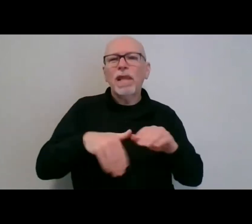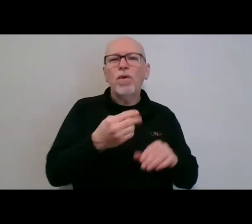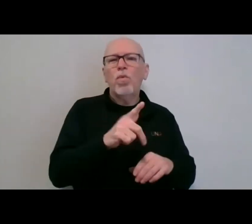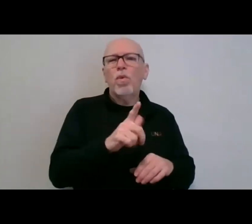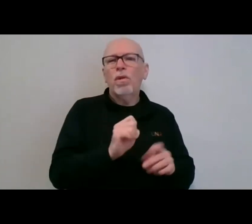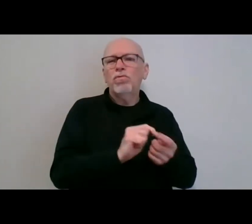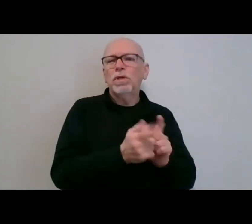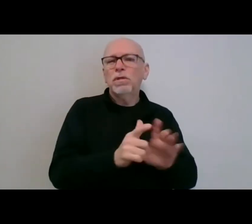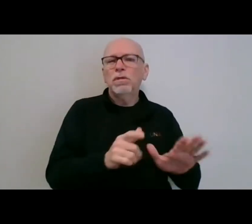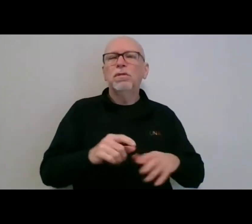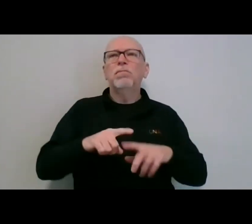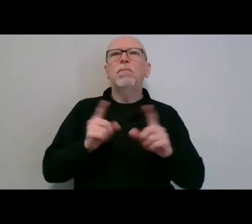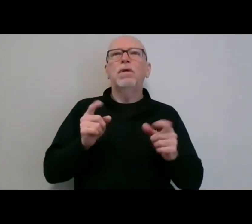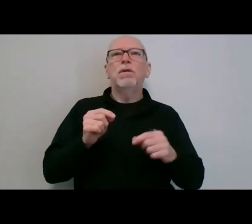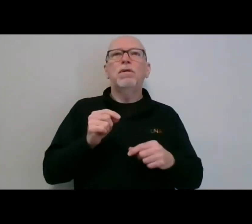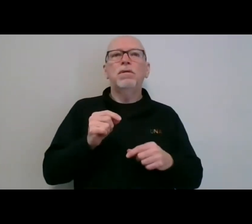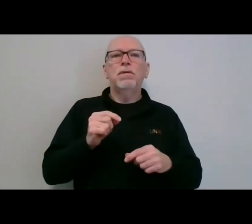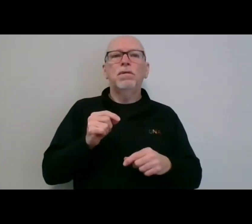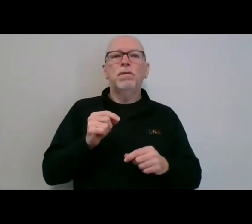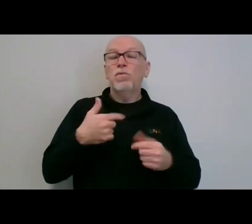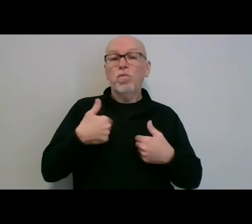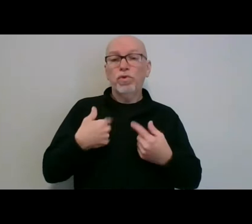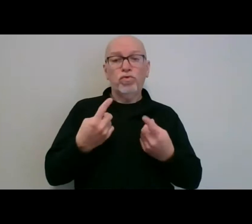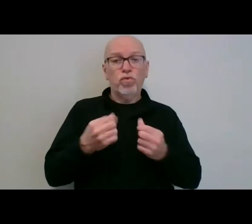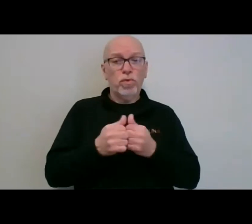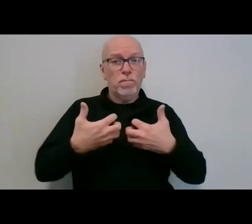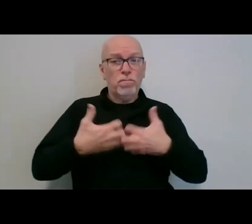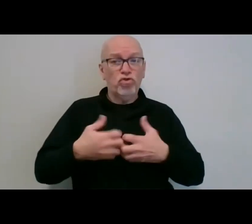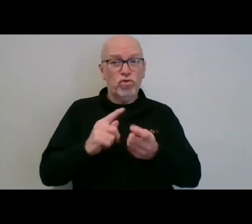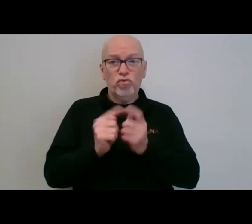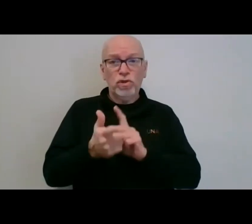But so what we do with machine translation post editing